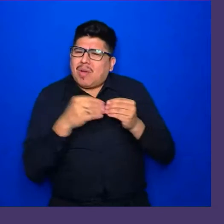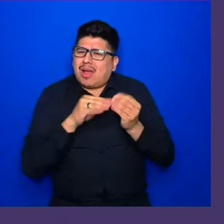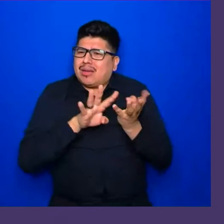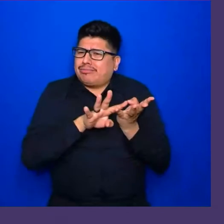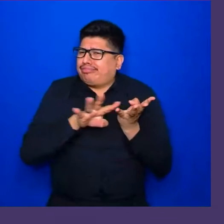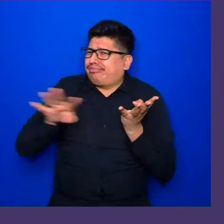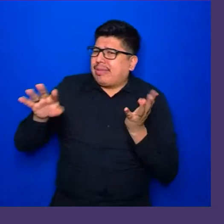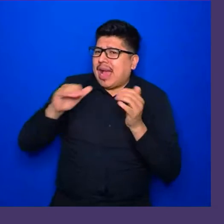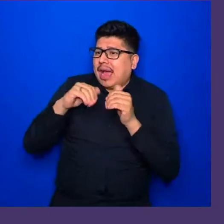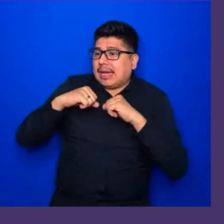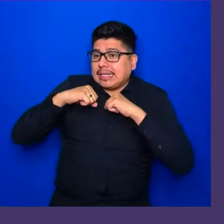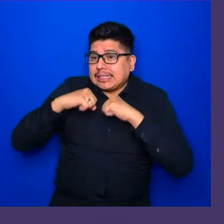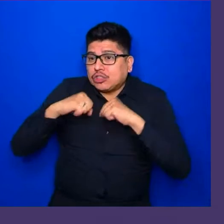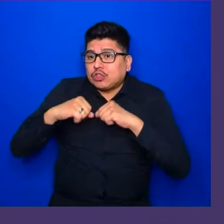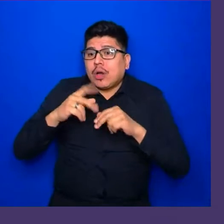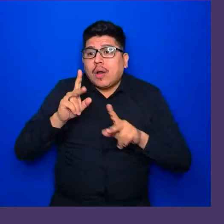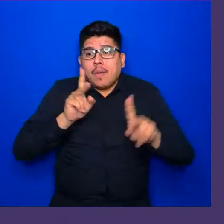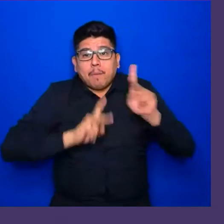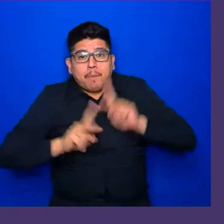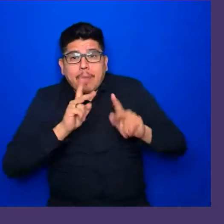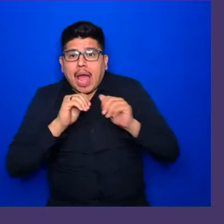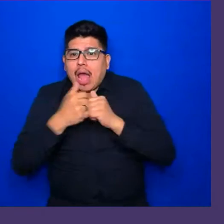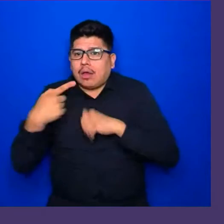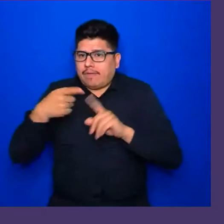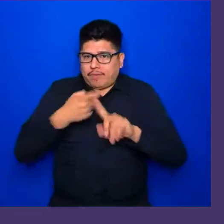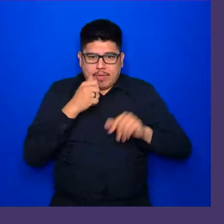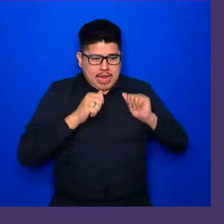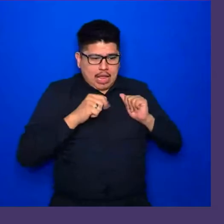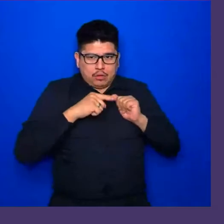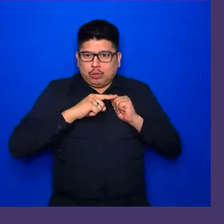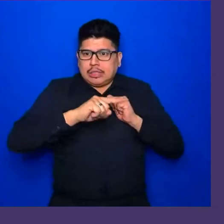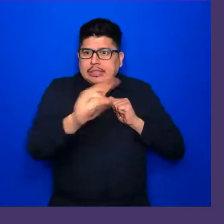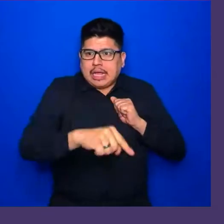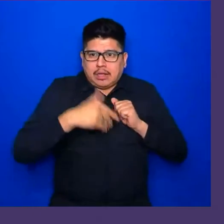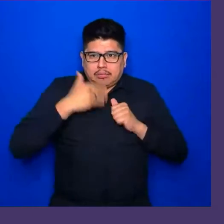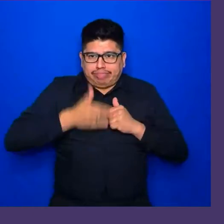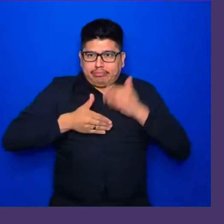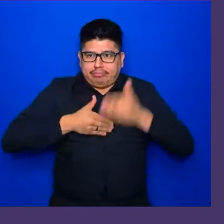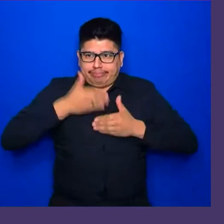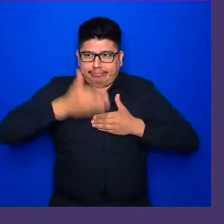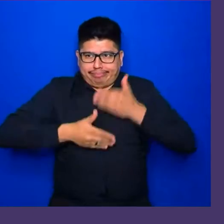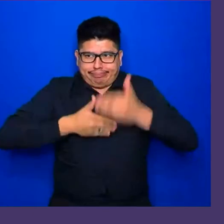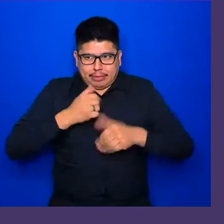every single segment of their travel. We were in Jamaica few weeks ago as well,